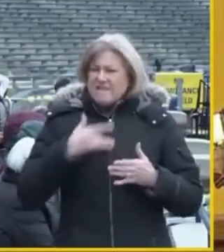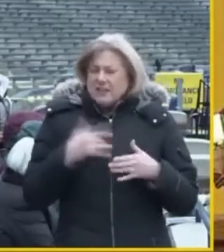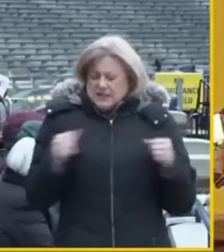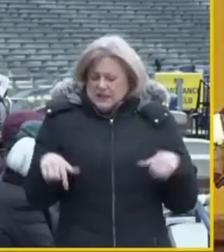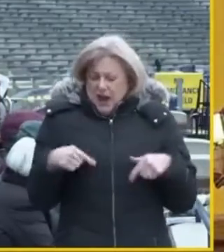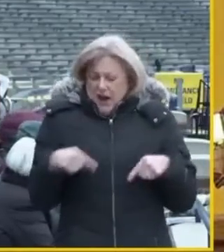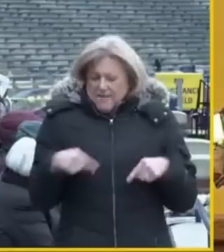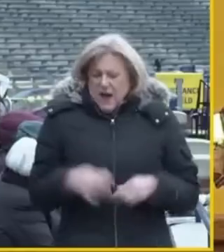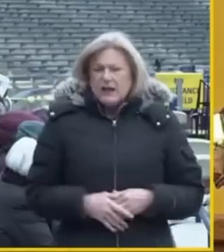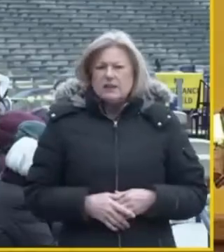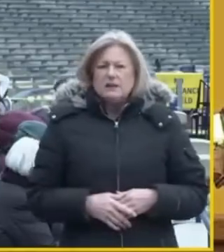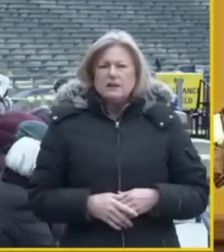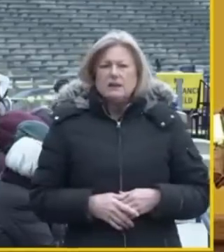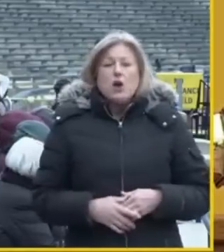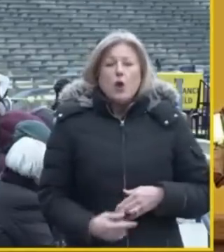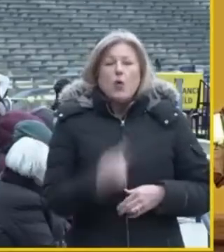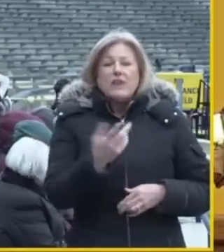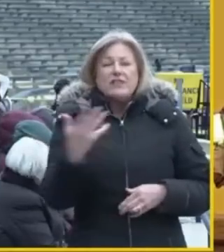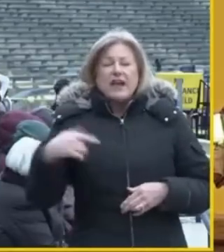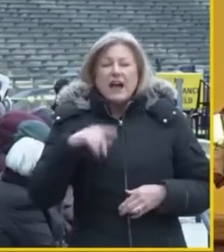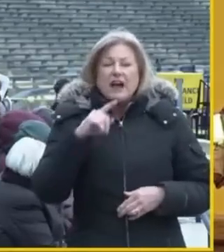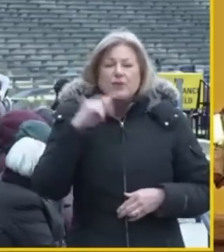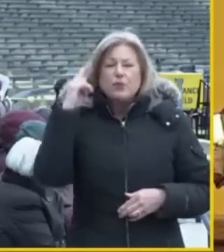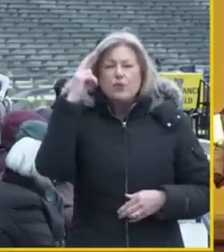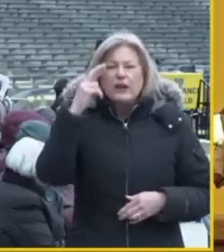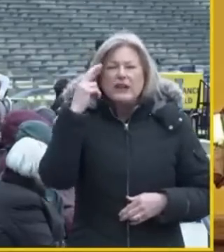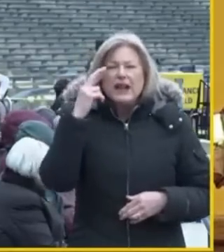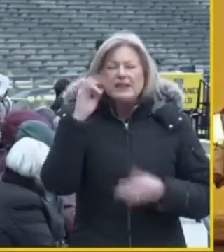So once I got real I called President Coleman, and said, I'm in.